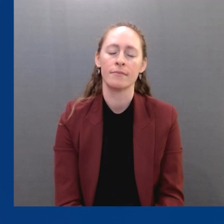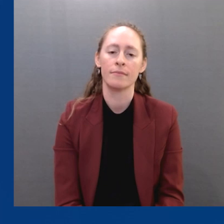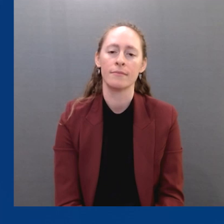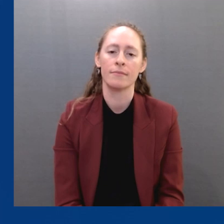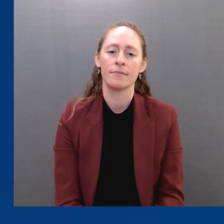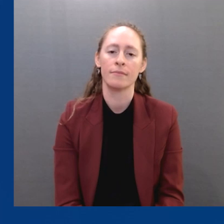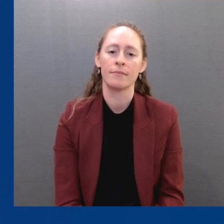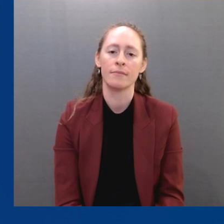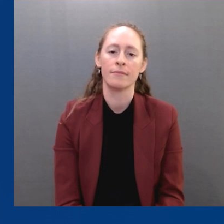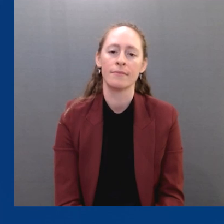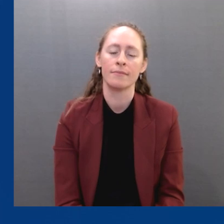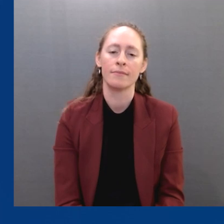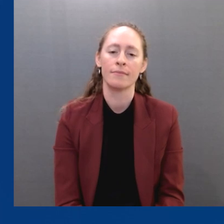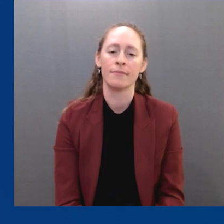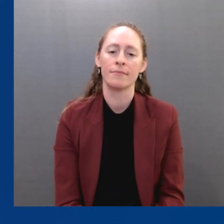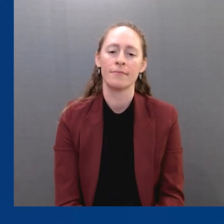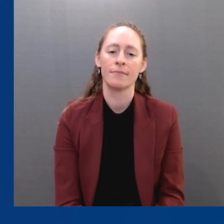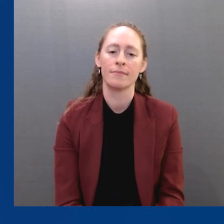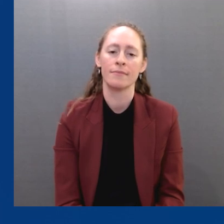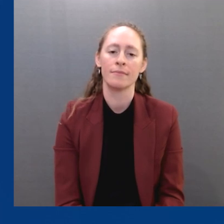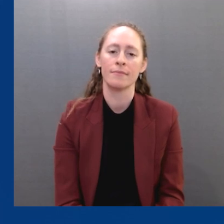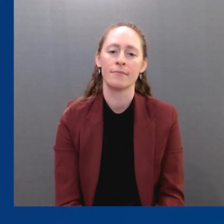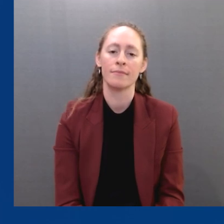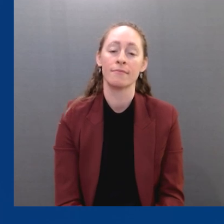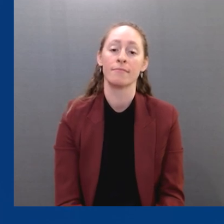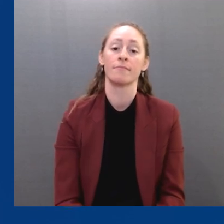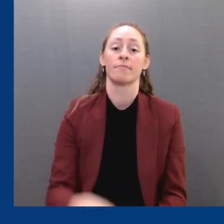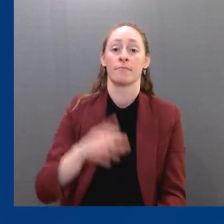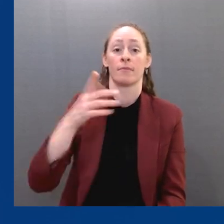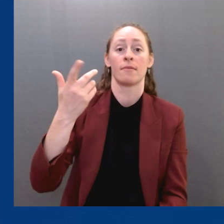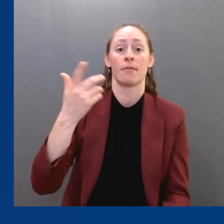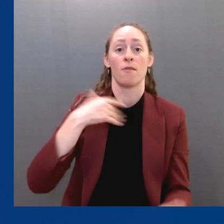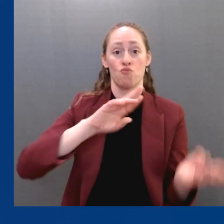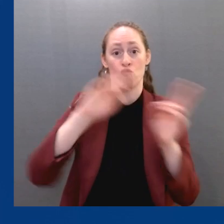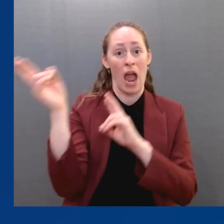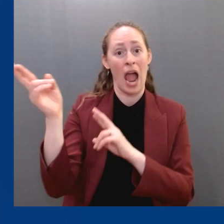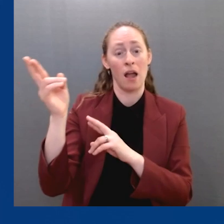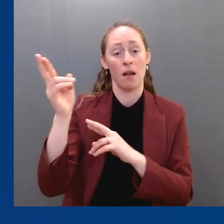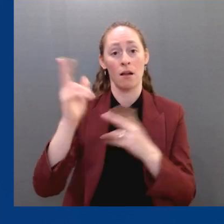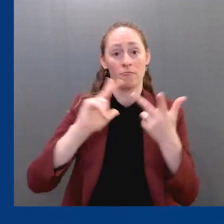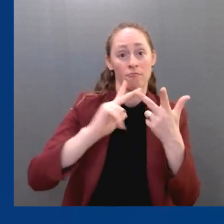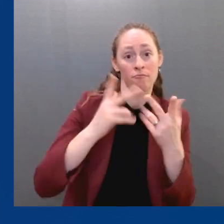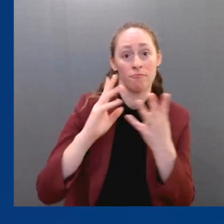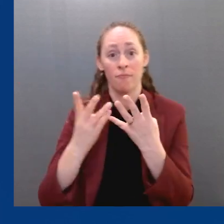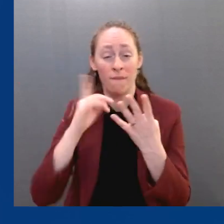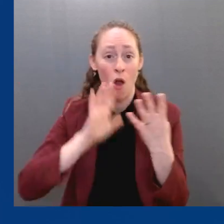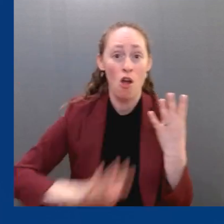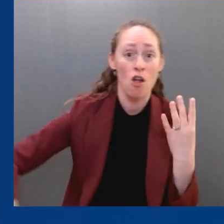under 50 or to all adults, let me be very clear. We have conversations all the time about what are possible things